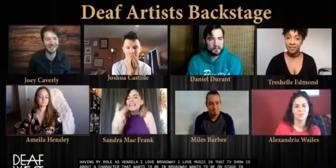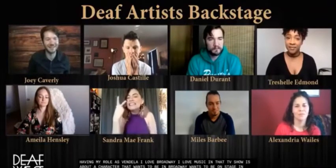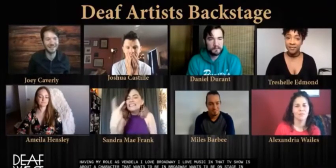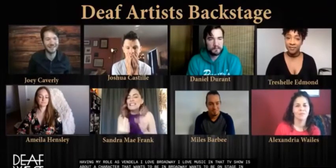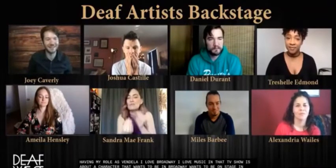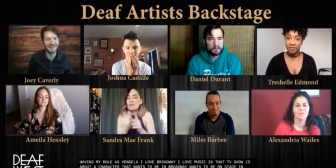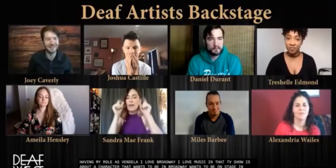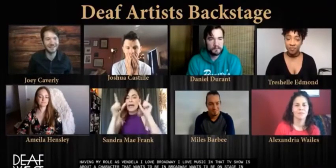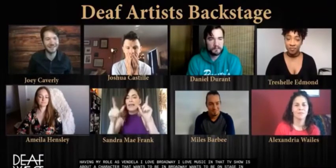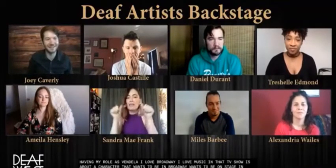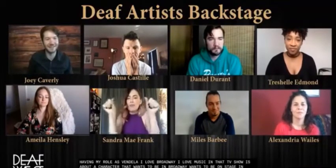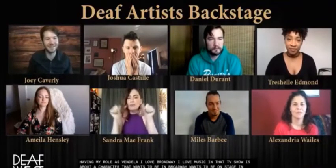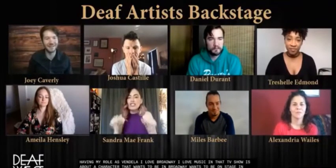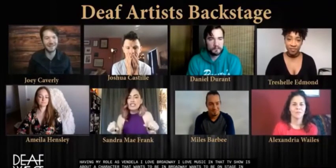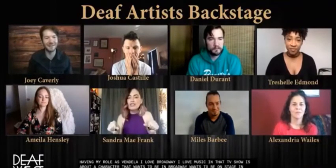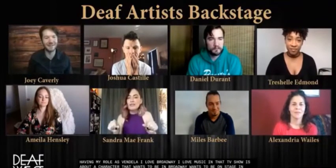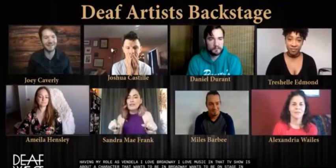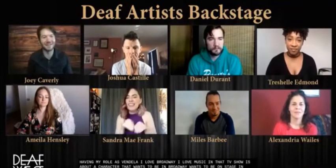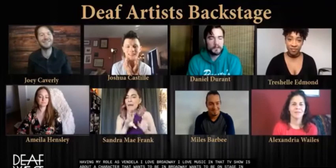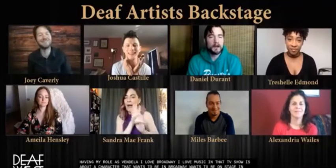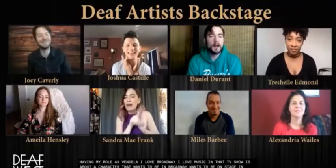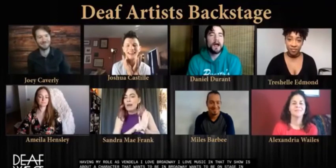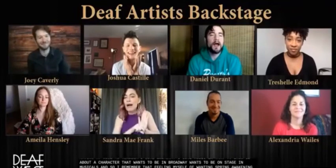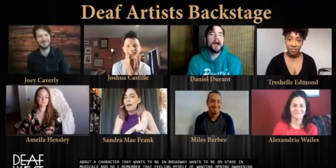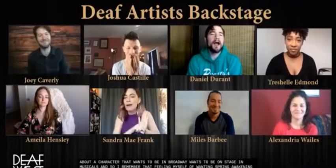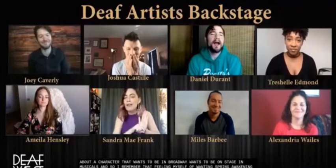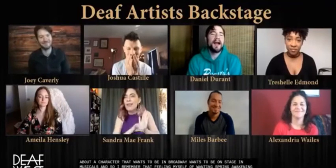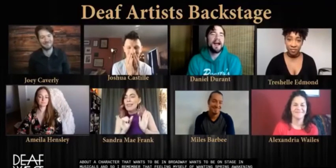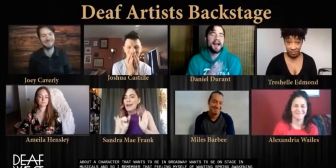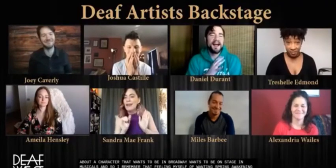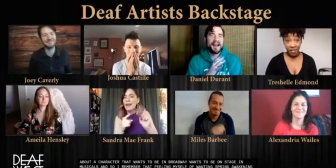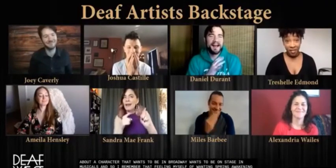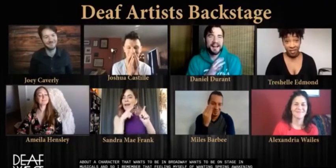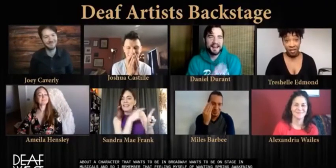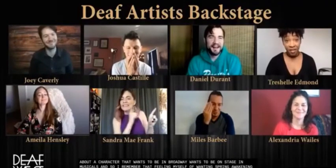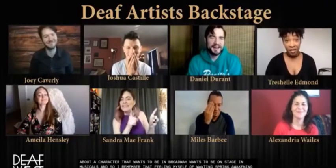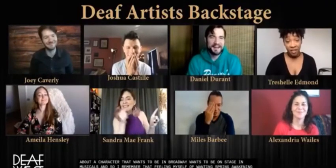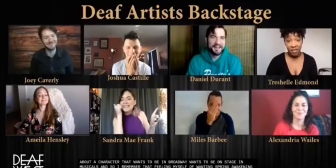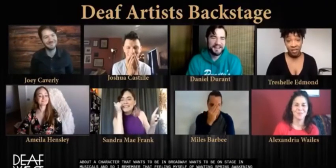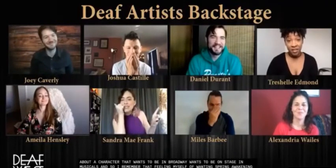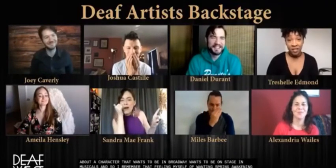Came from the character and my life of wanting to be on Broadway in ‘Spring Awakening’.